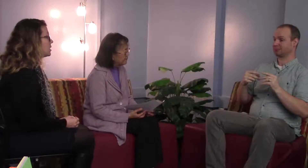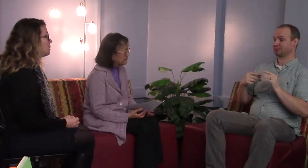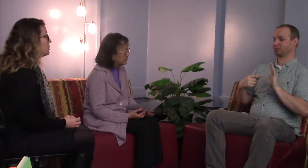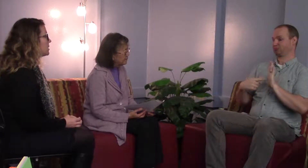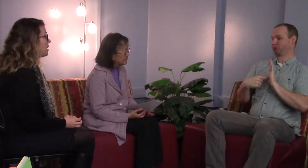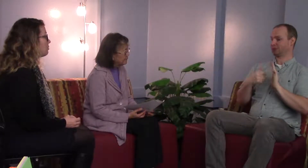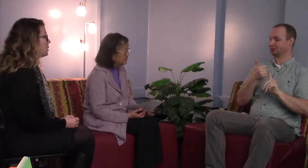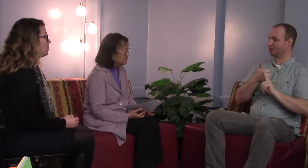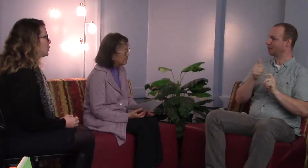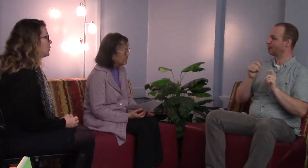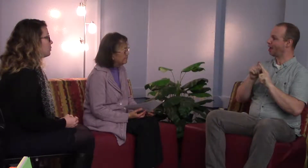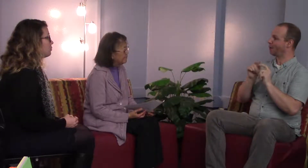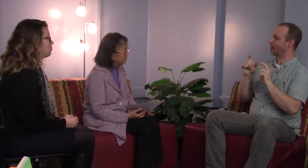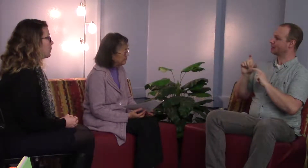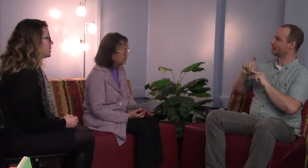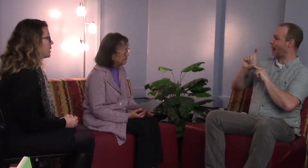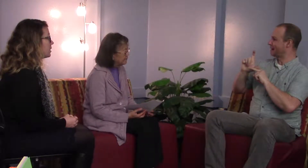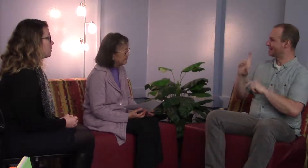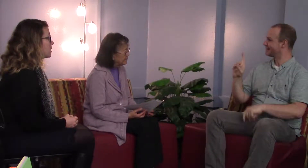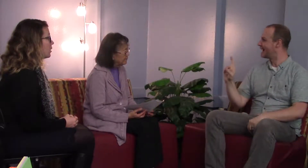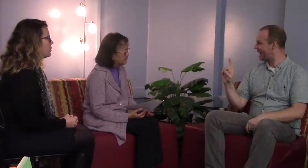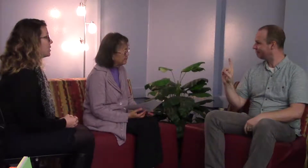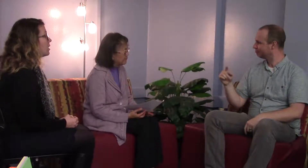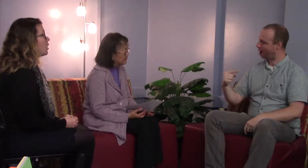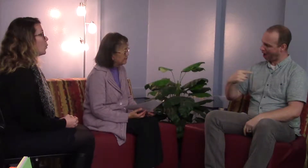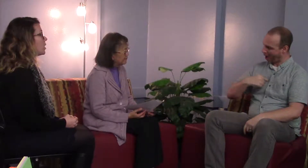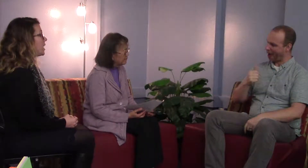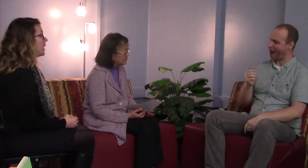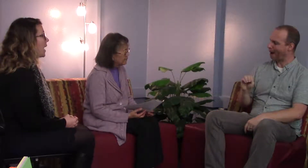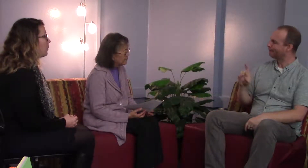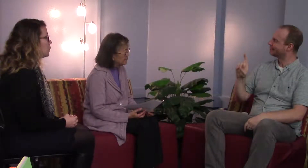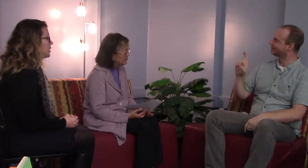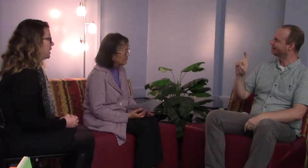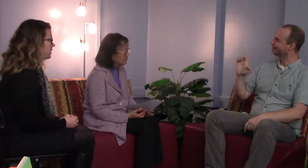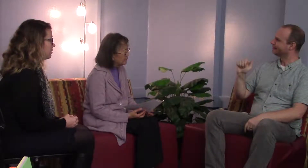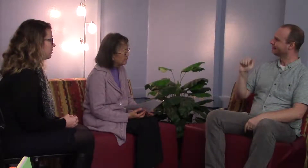Sometimes Deaf people represent themselves with a capital D.